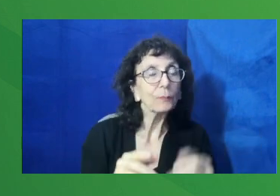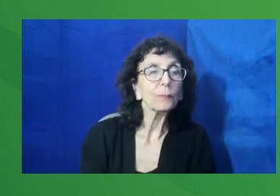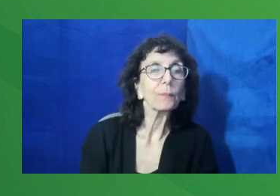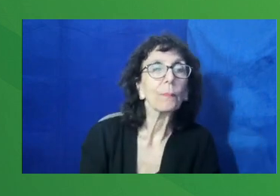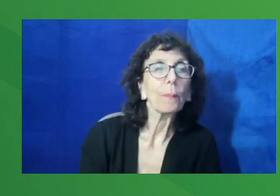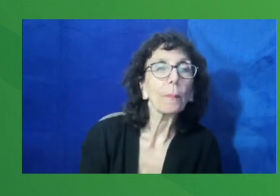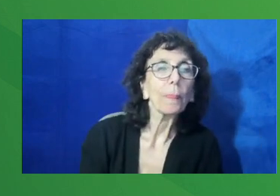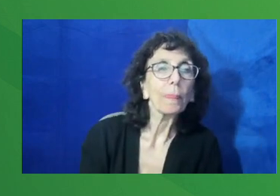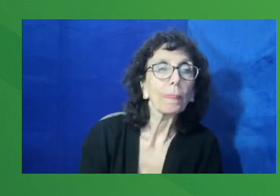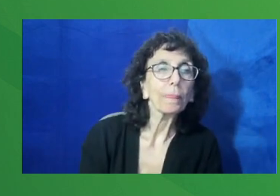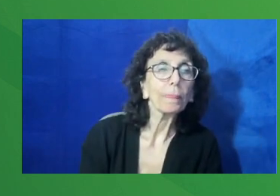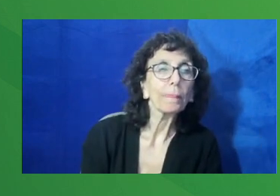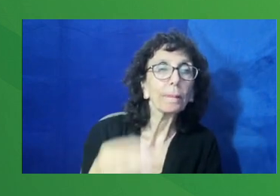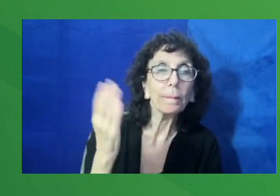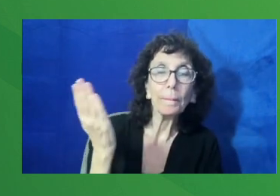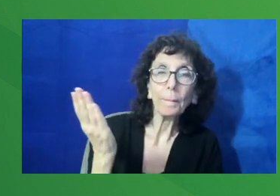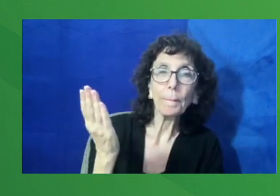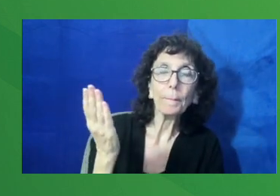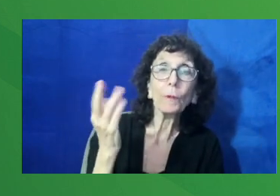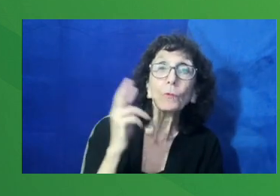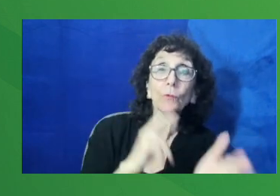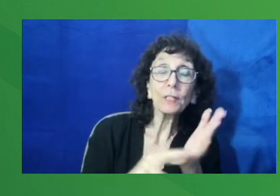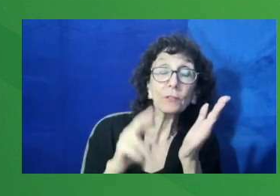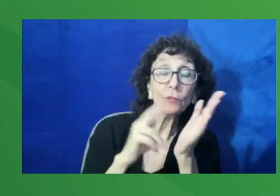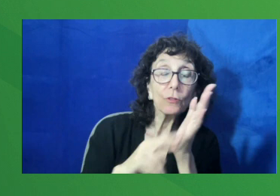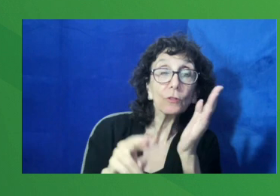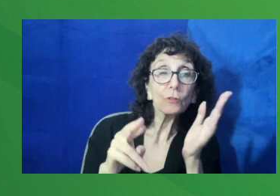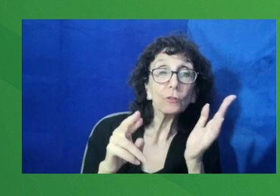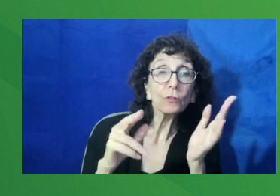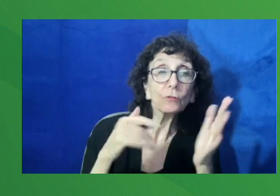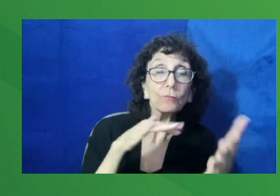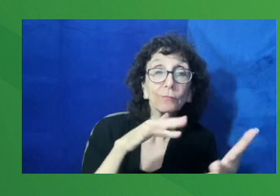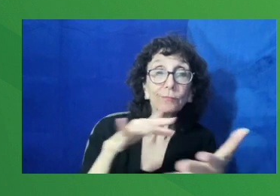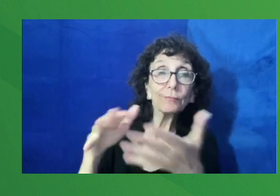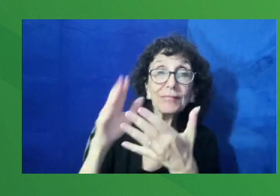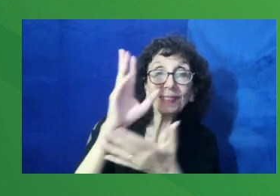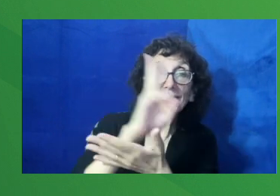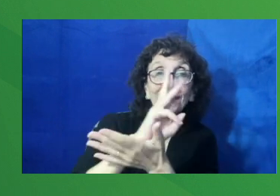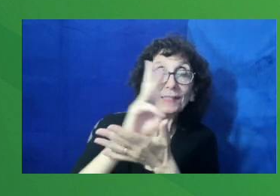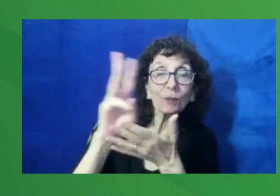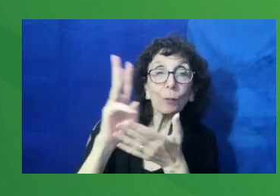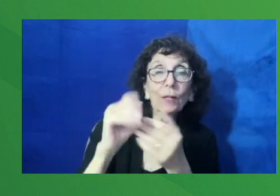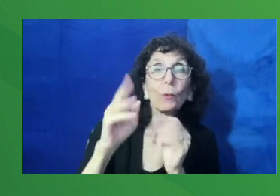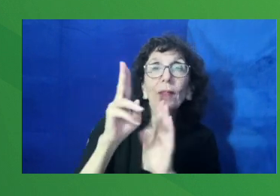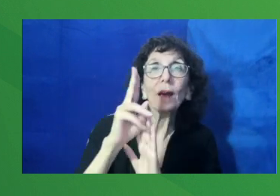So, this study, we conducted it over a six-week period with undergraduate students. There were 12,